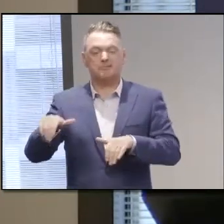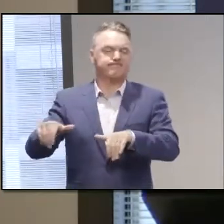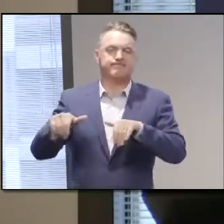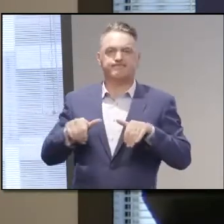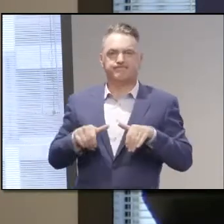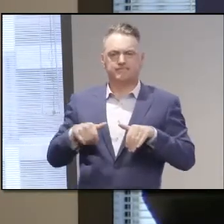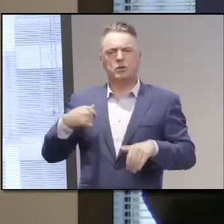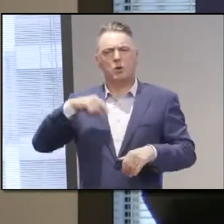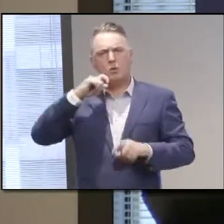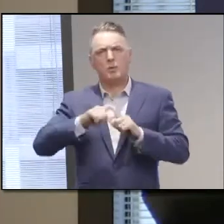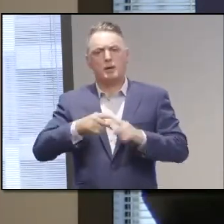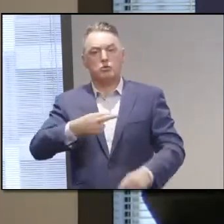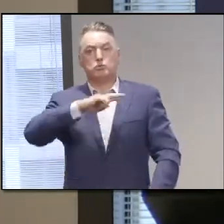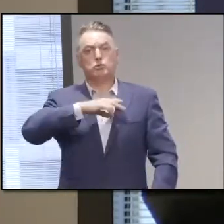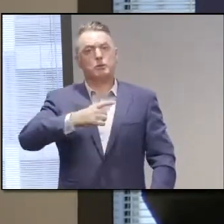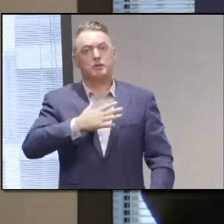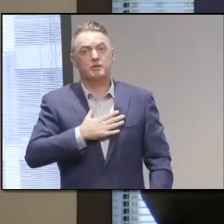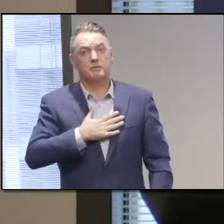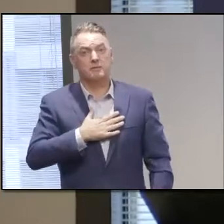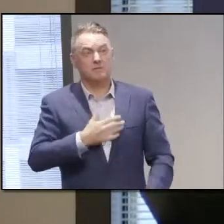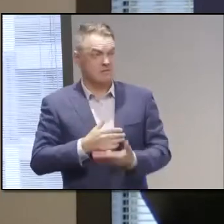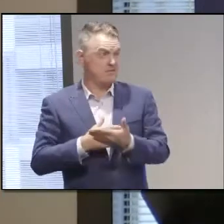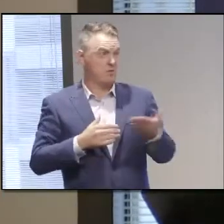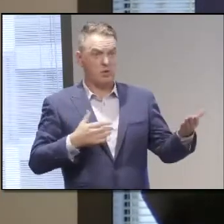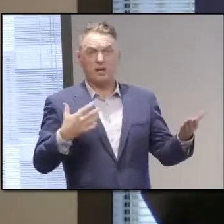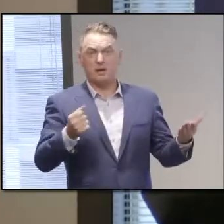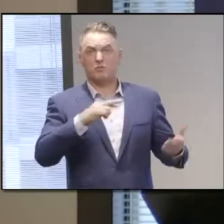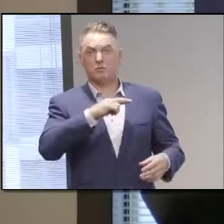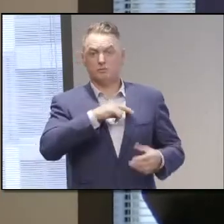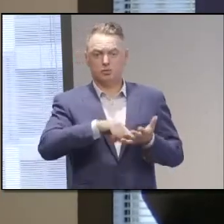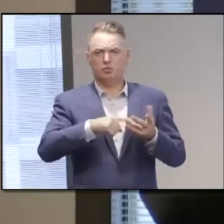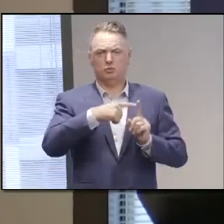for my own health. We have a responsibility to target particular sources as well but I think